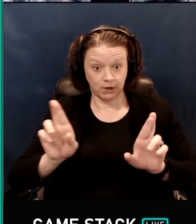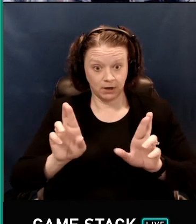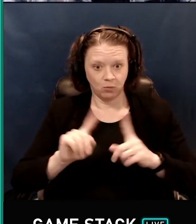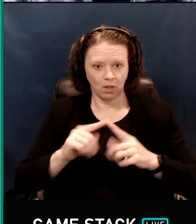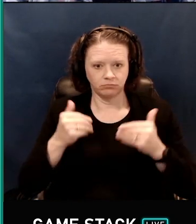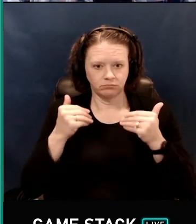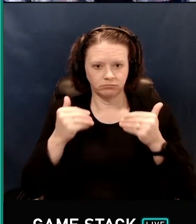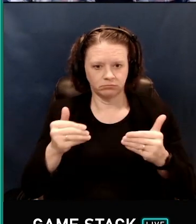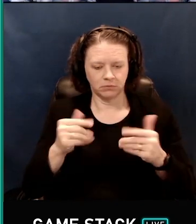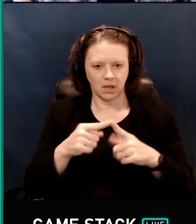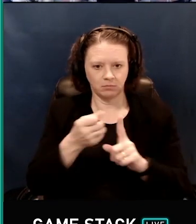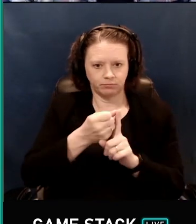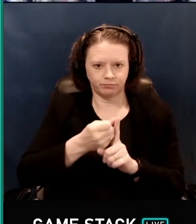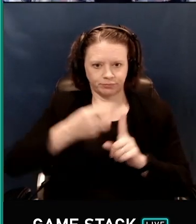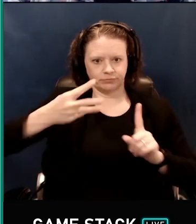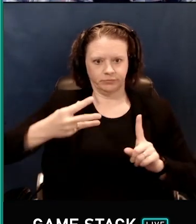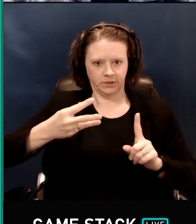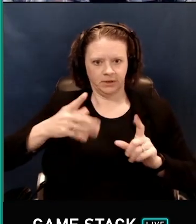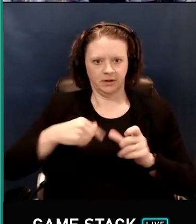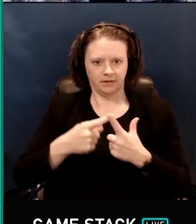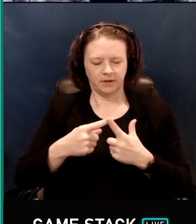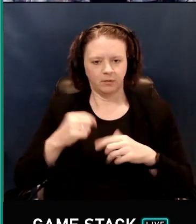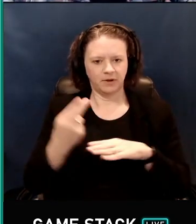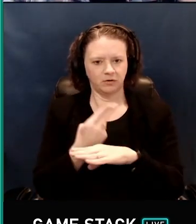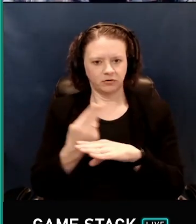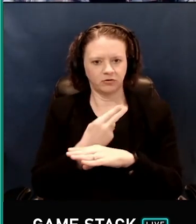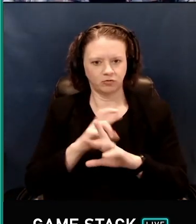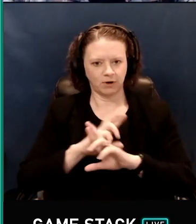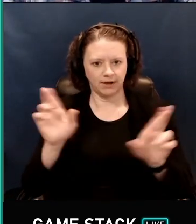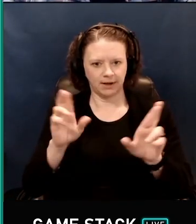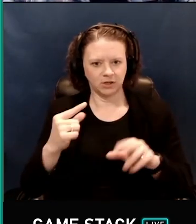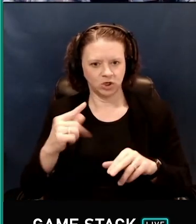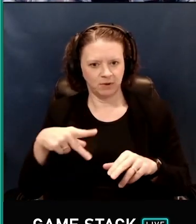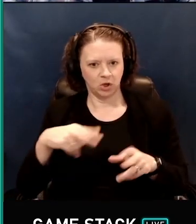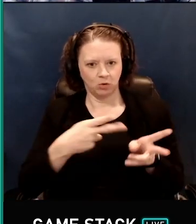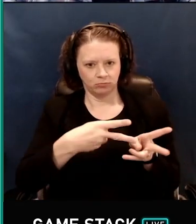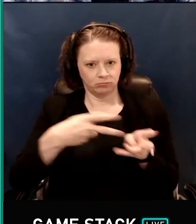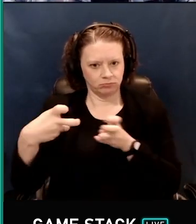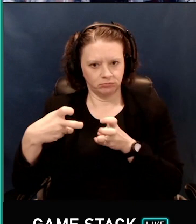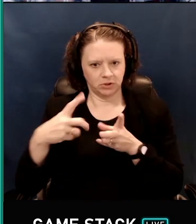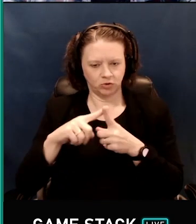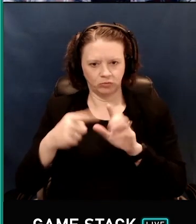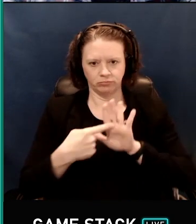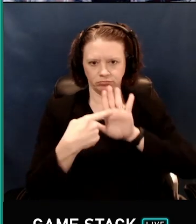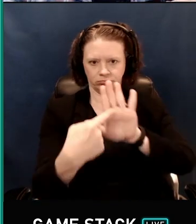can use it to render the scene et cetera. And so for future reference in this presentation